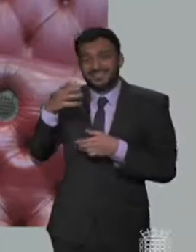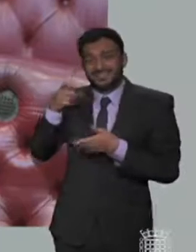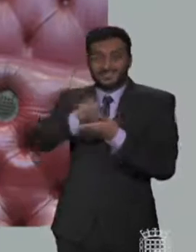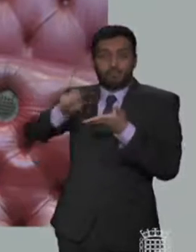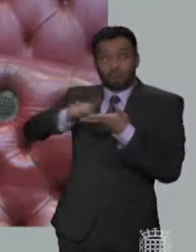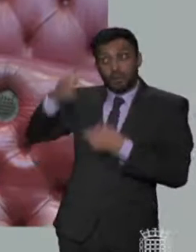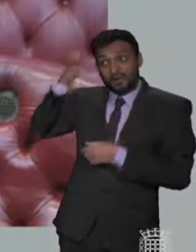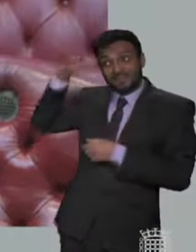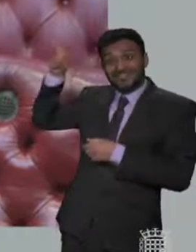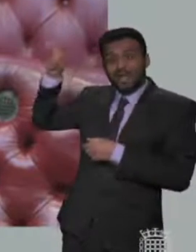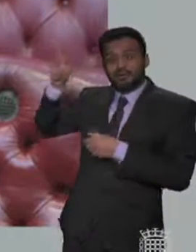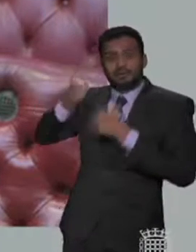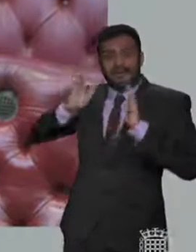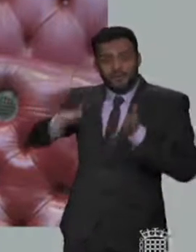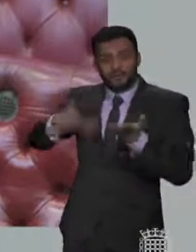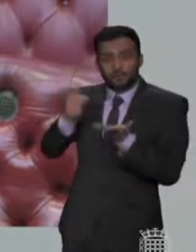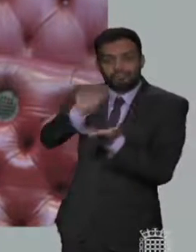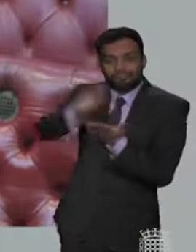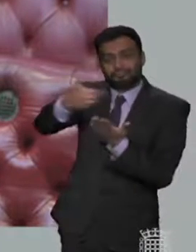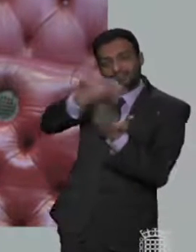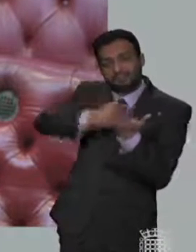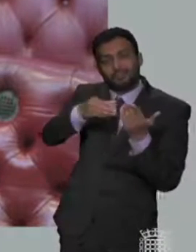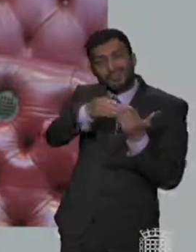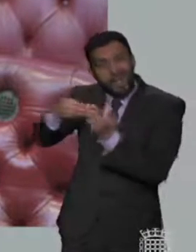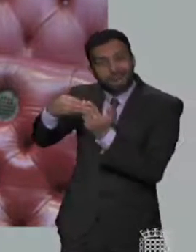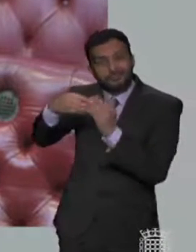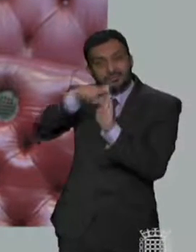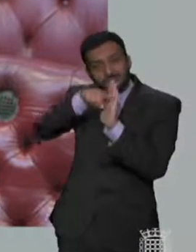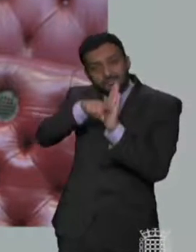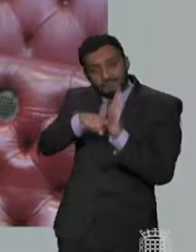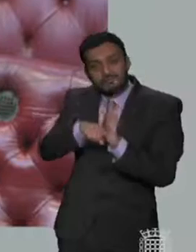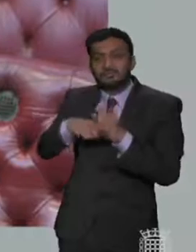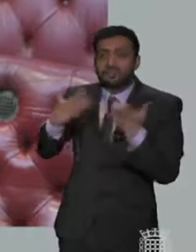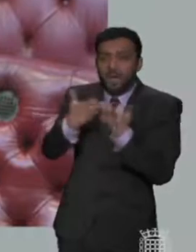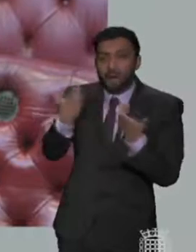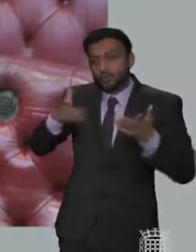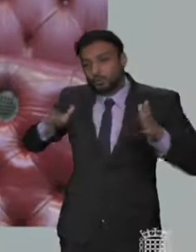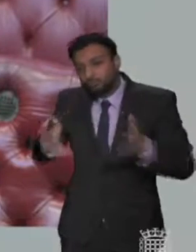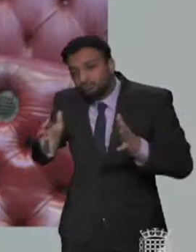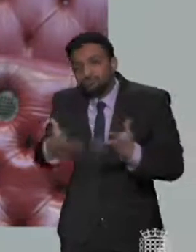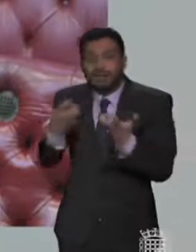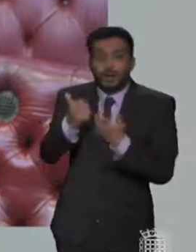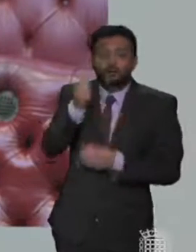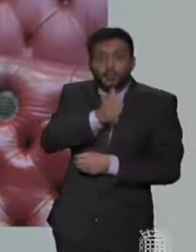general promotion and facilitation of british sign language again could the noble lady the minister